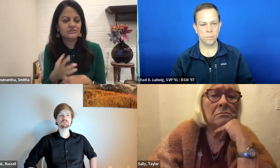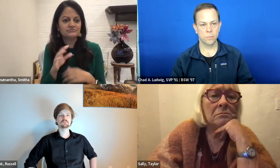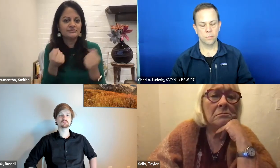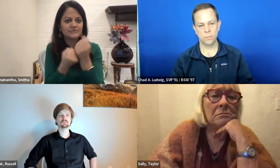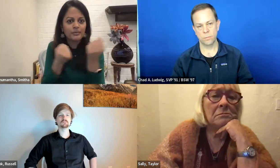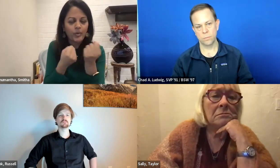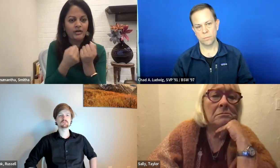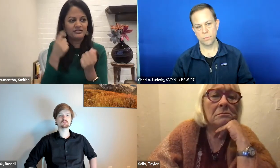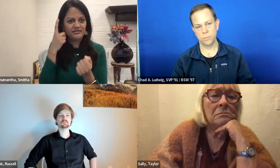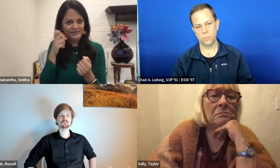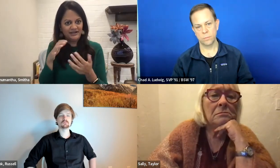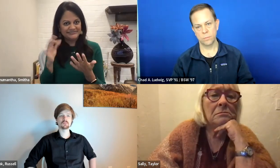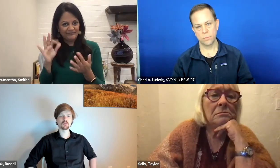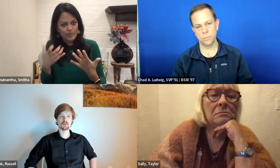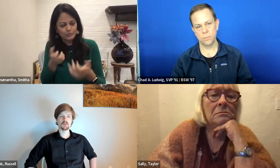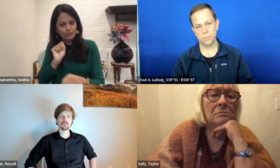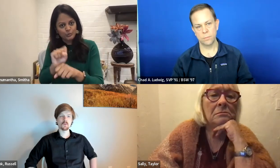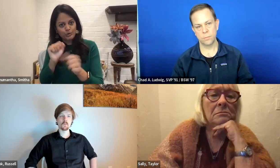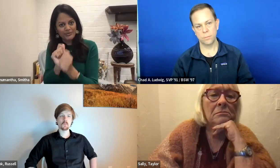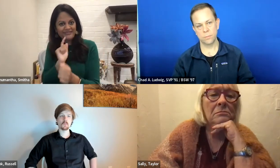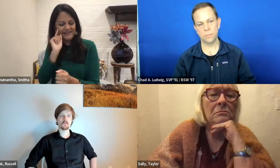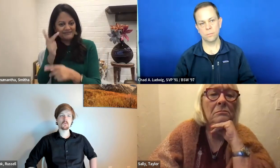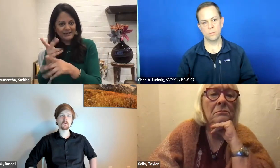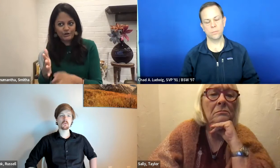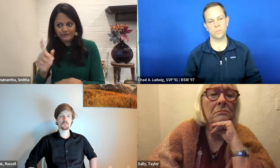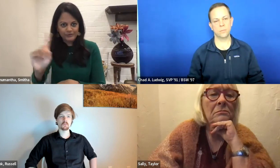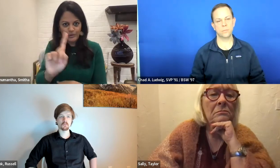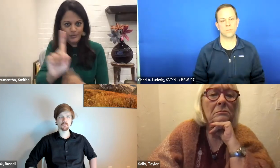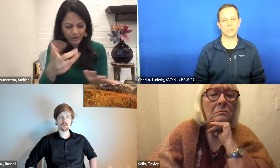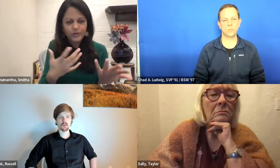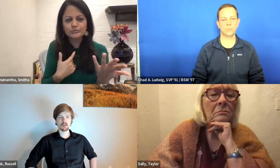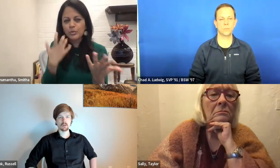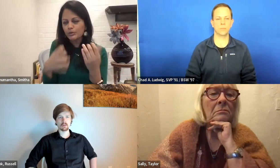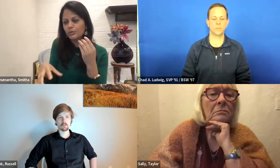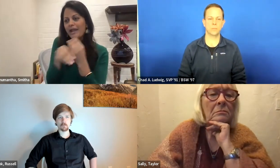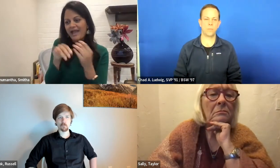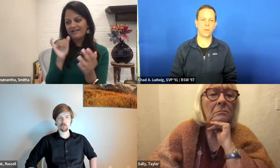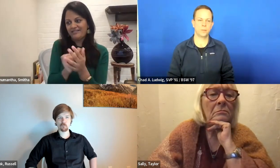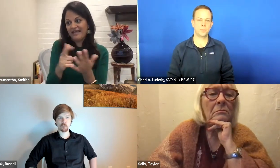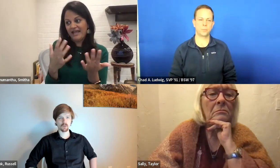Where can we go for resources or support? Because if we want to work with Deaf and hard-of-hearing, you know, patients and caregivers,